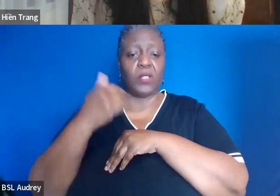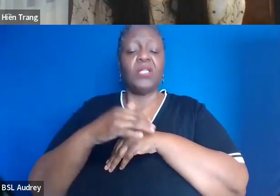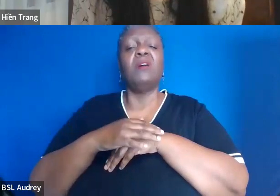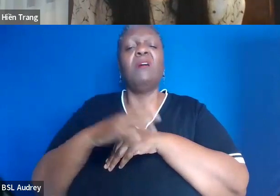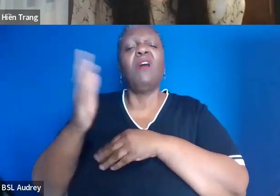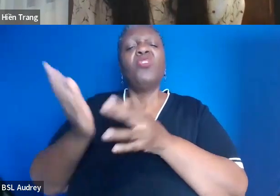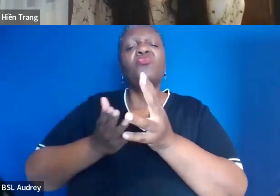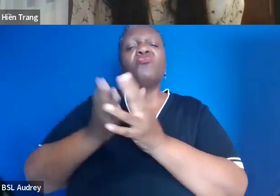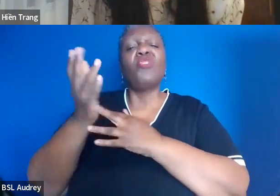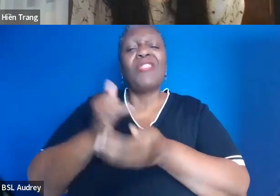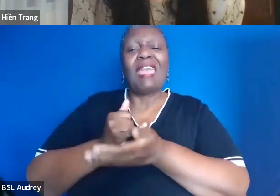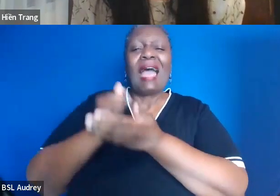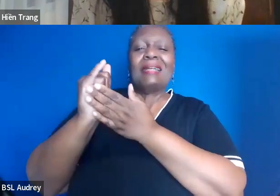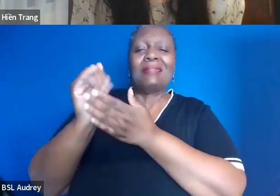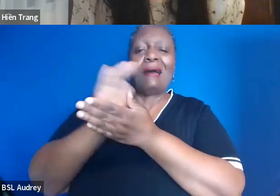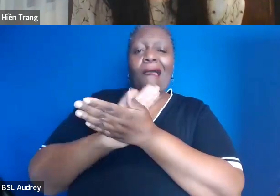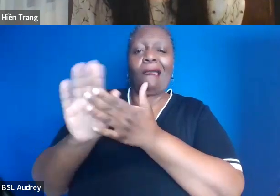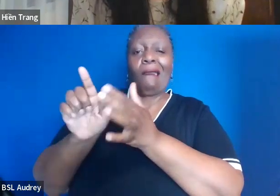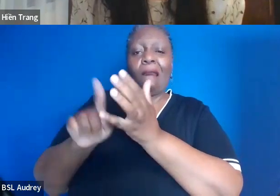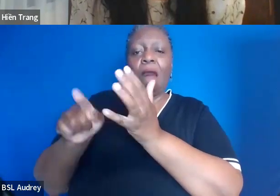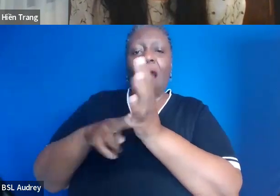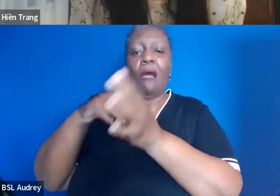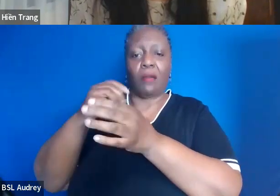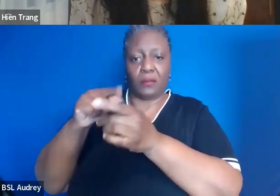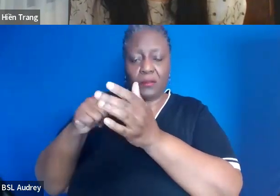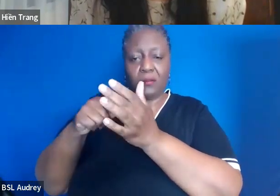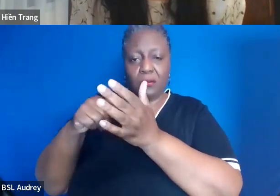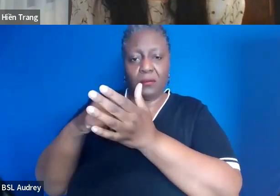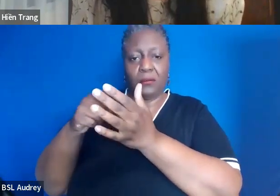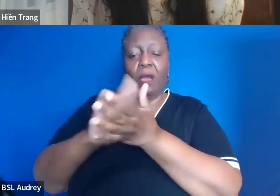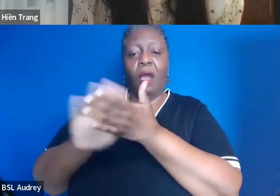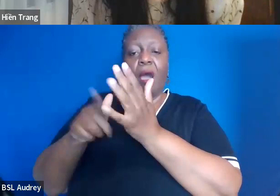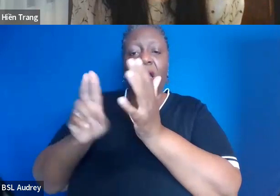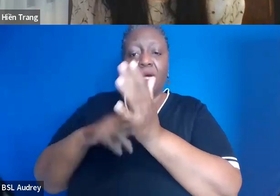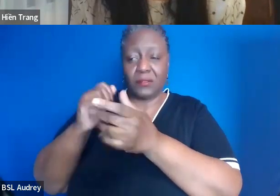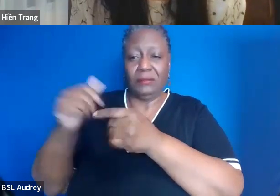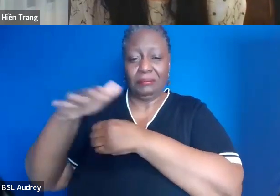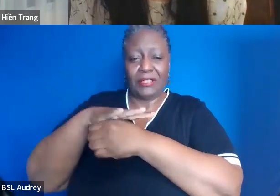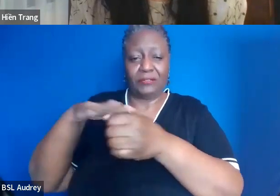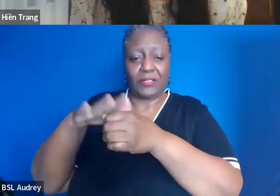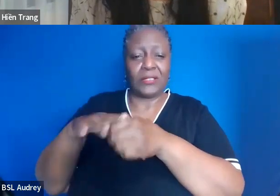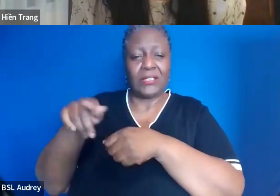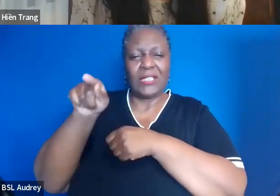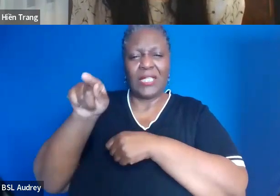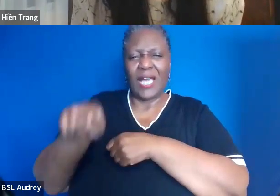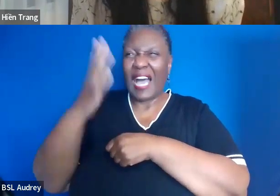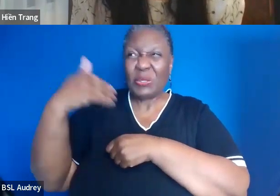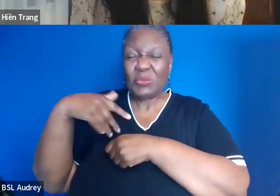anti-han period of Vietnam there is a general Li I don't actually know the actual intonation li-ya